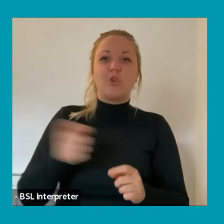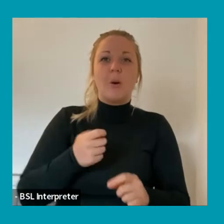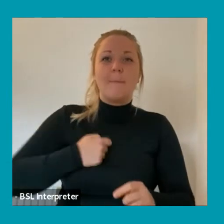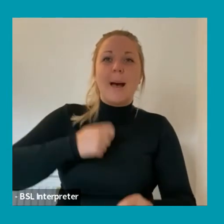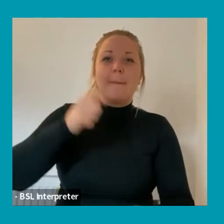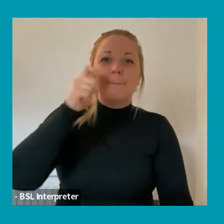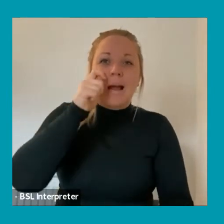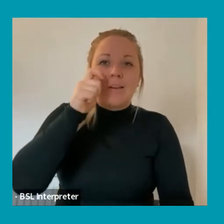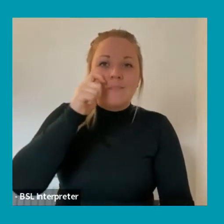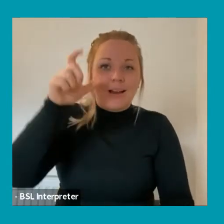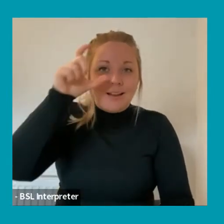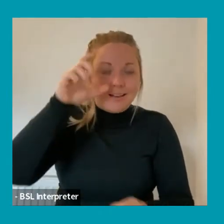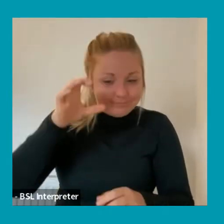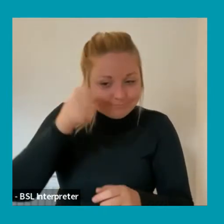at the first saying what adjustments do you need.